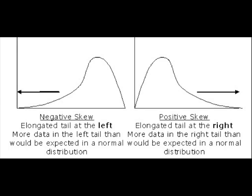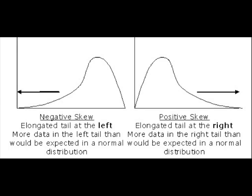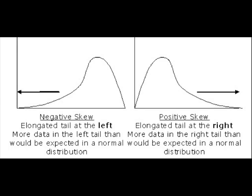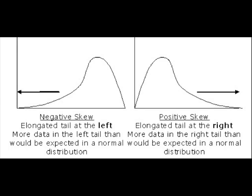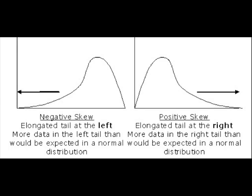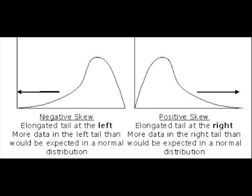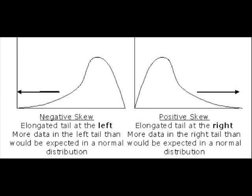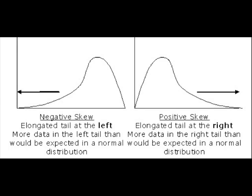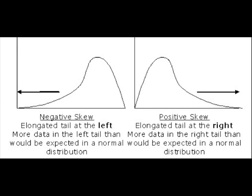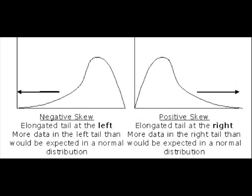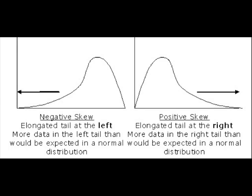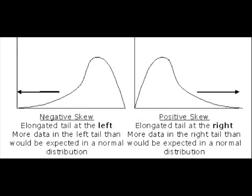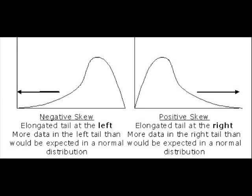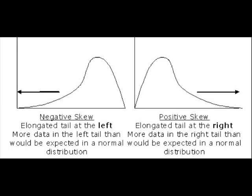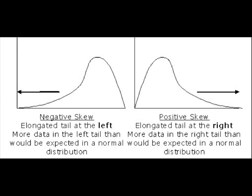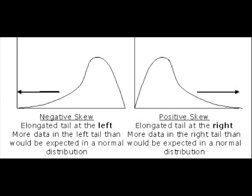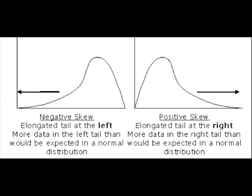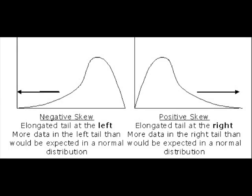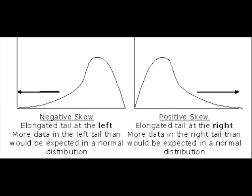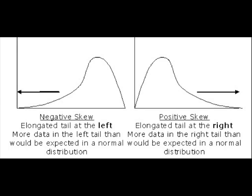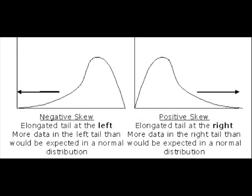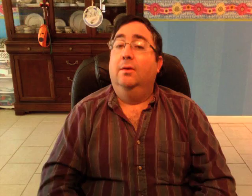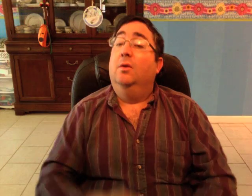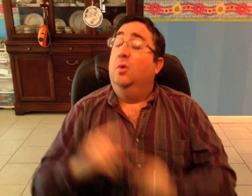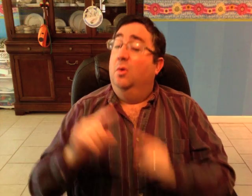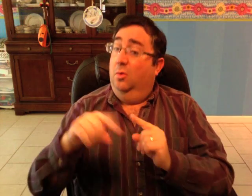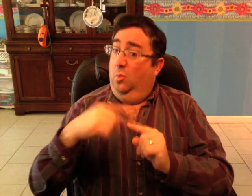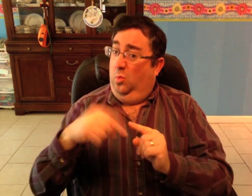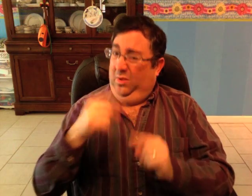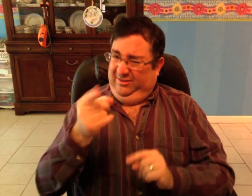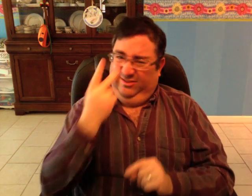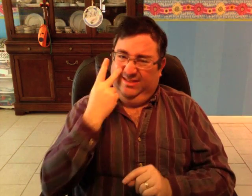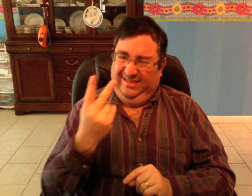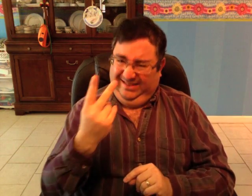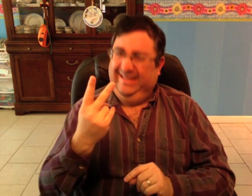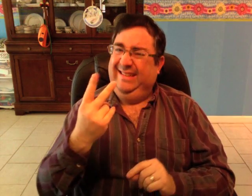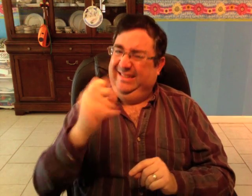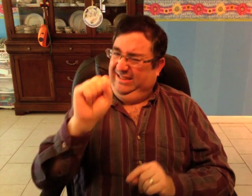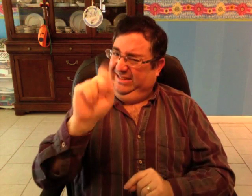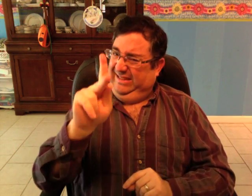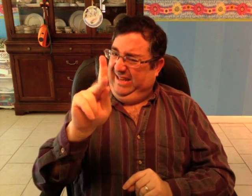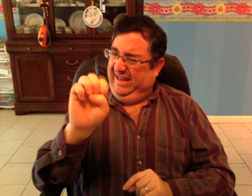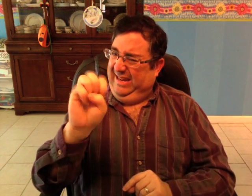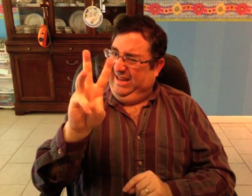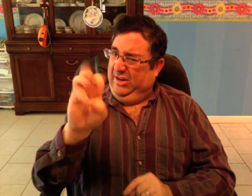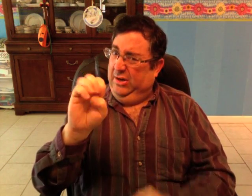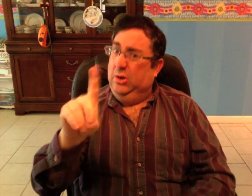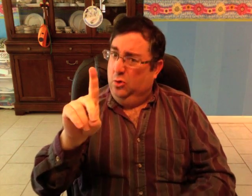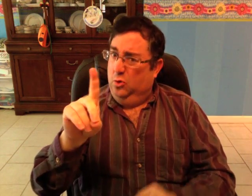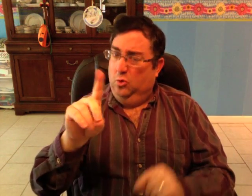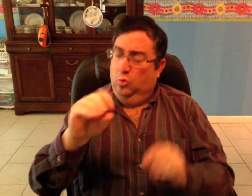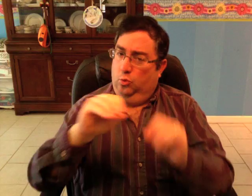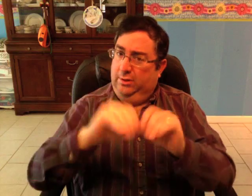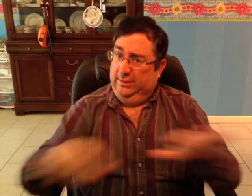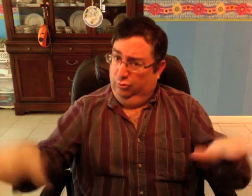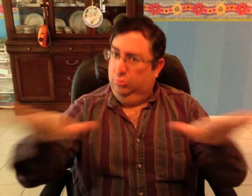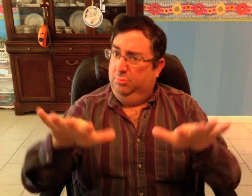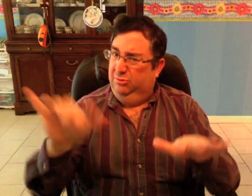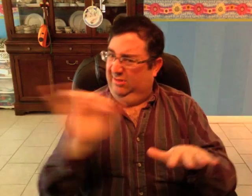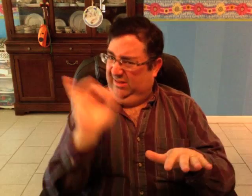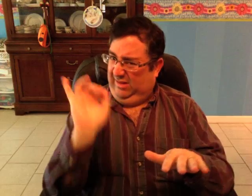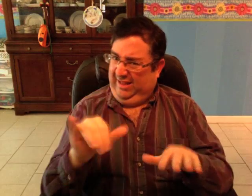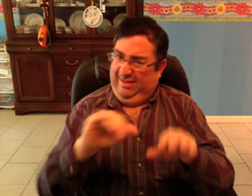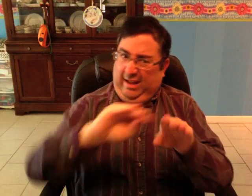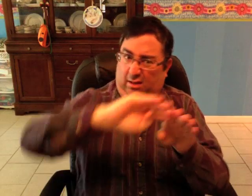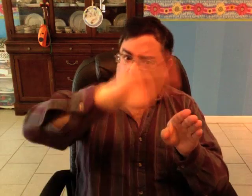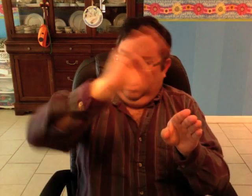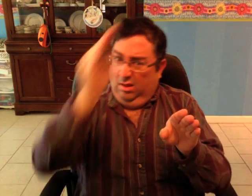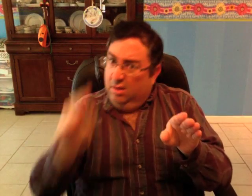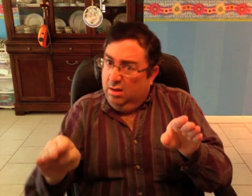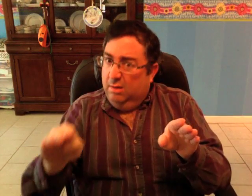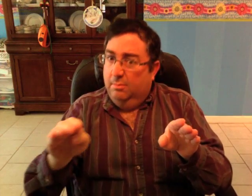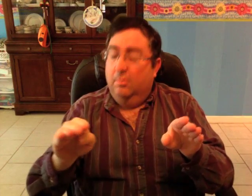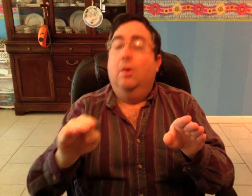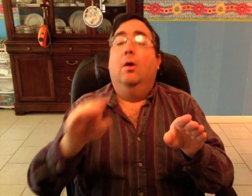When you see a skewed distribution like that,